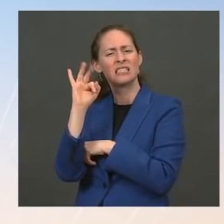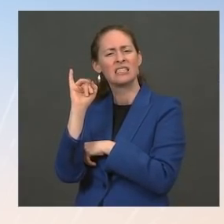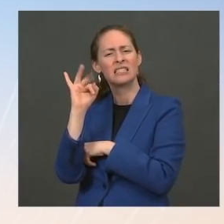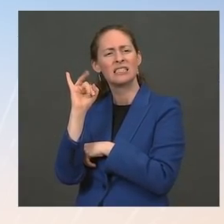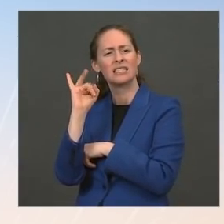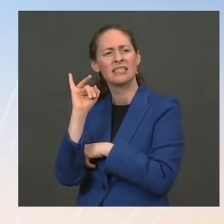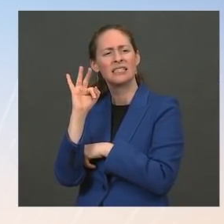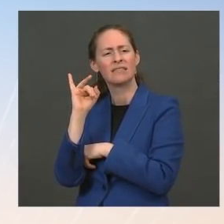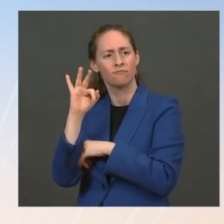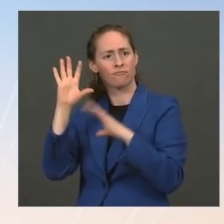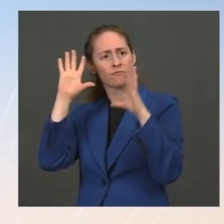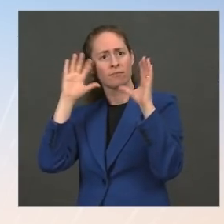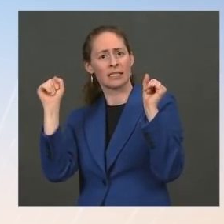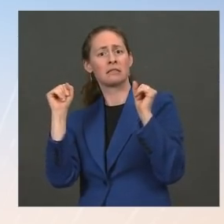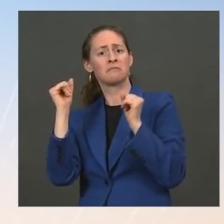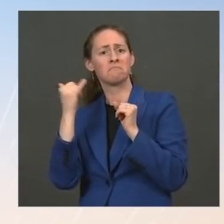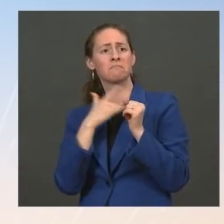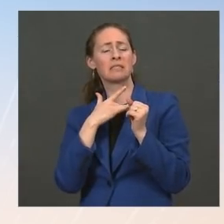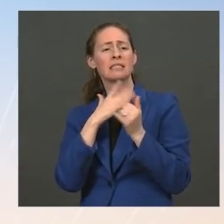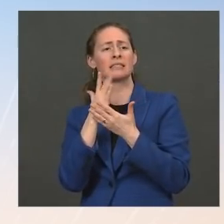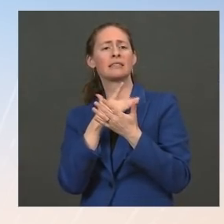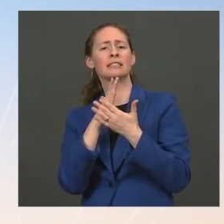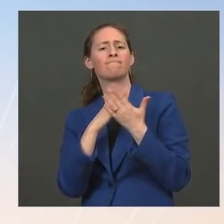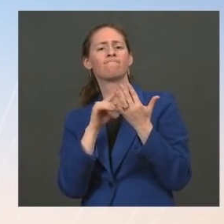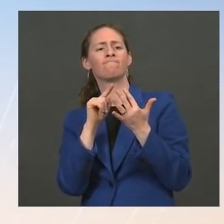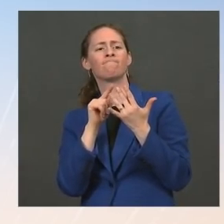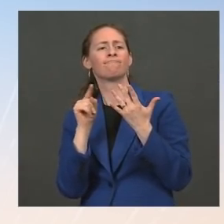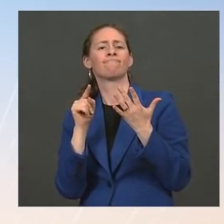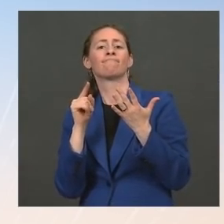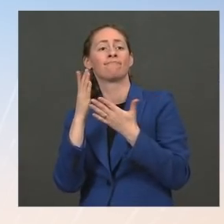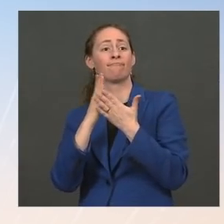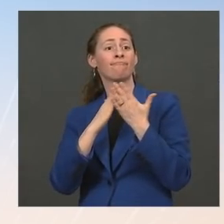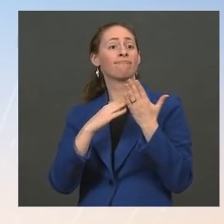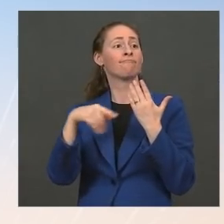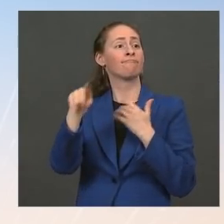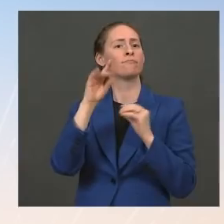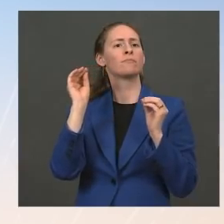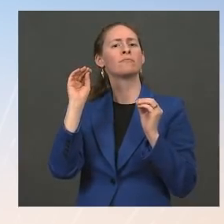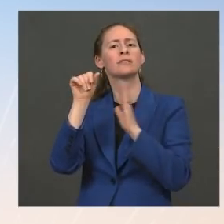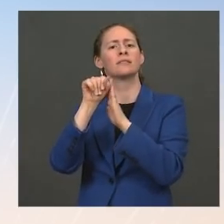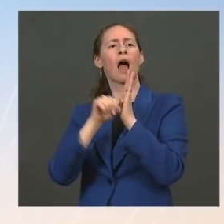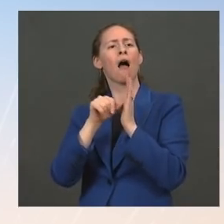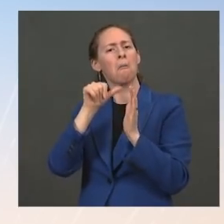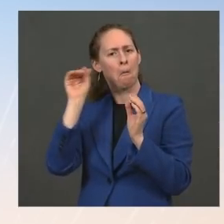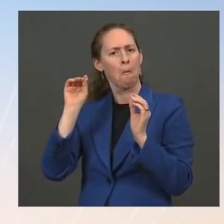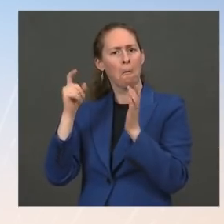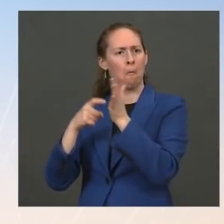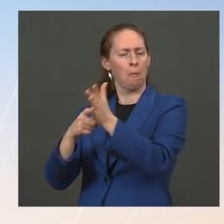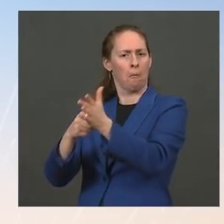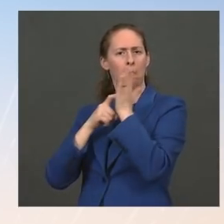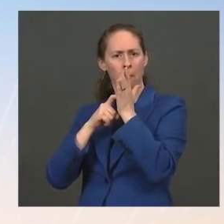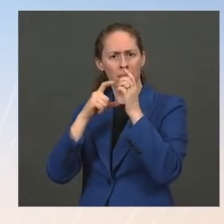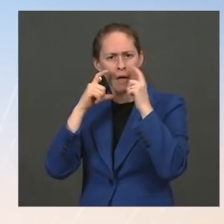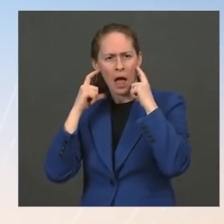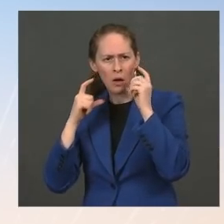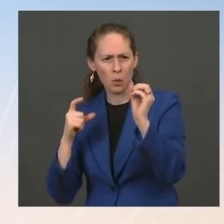should reverse them, given this new strain. He didn't really answer that. So does he believe that -- that perhaps the District and other places should go back